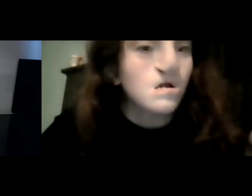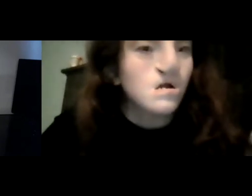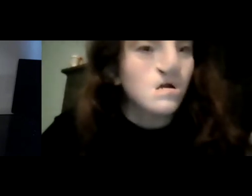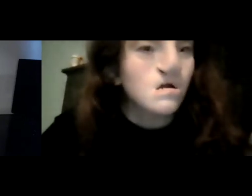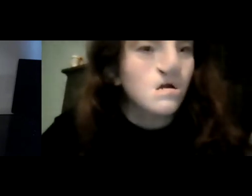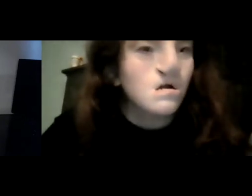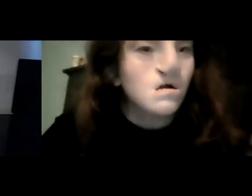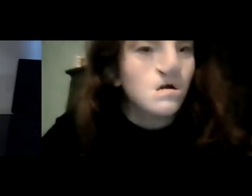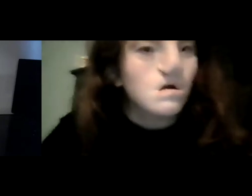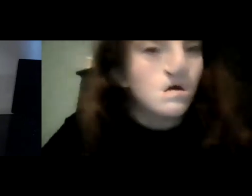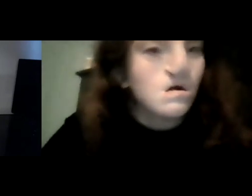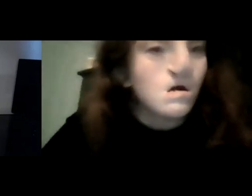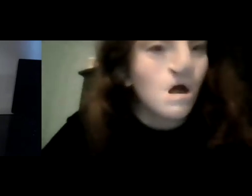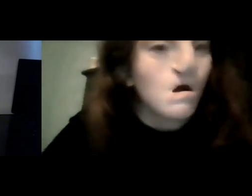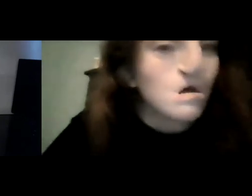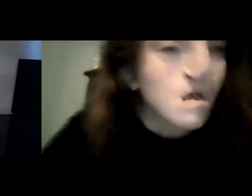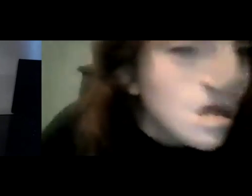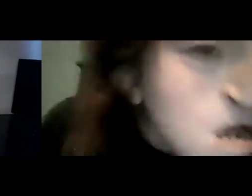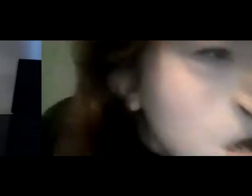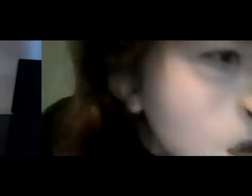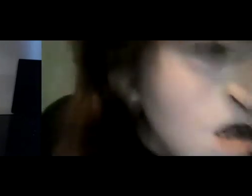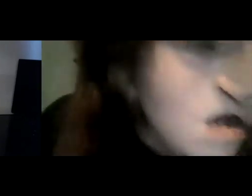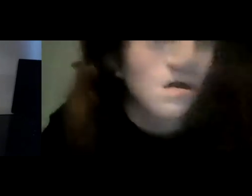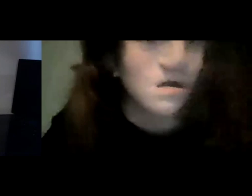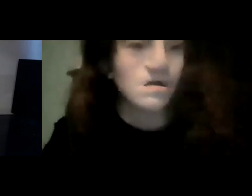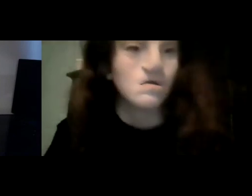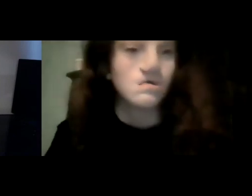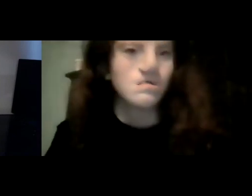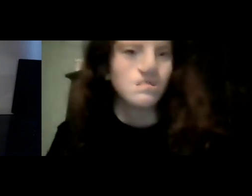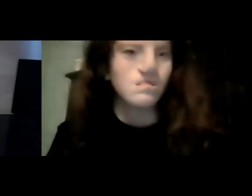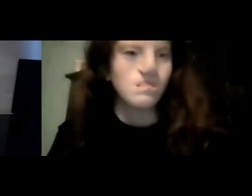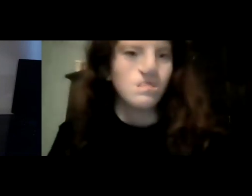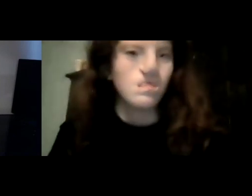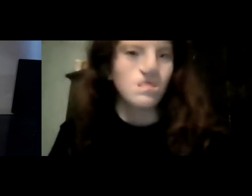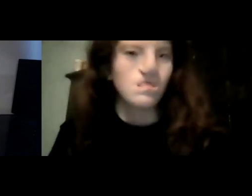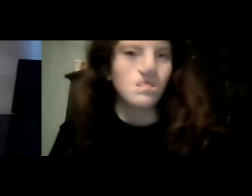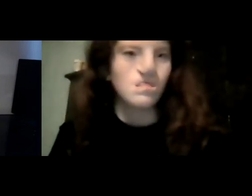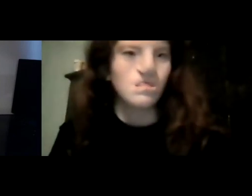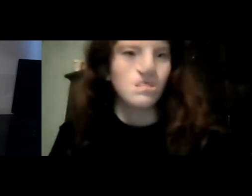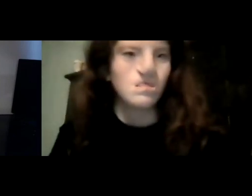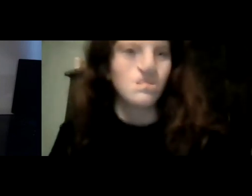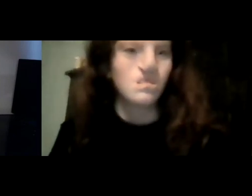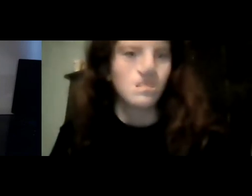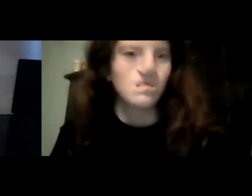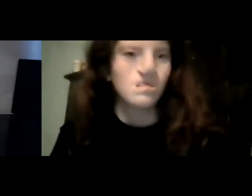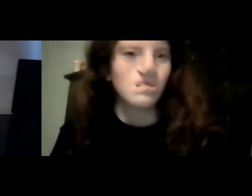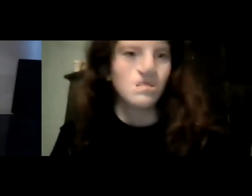Eme: I can't really talk. >> Okay.